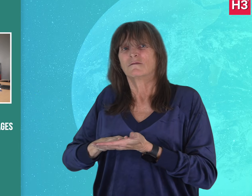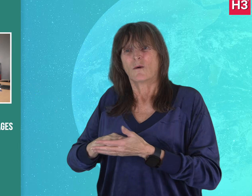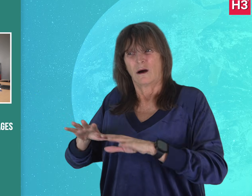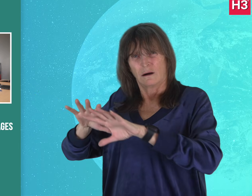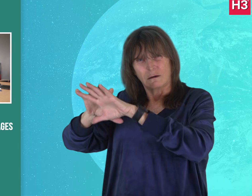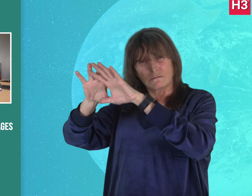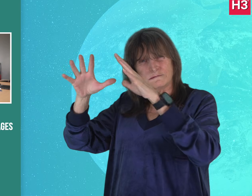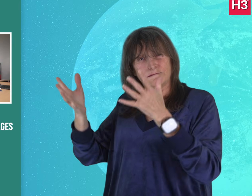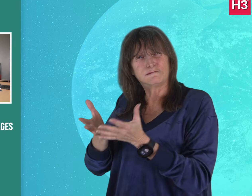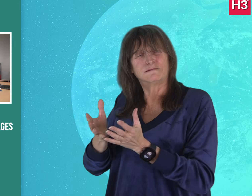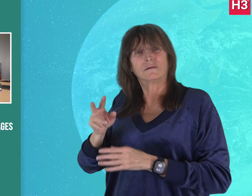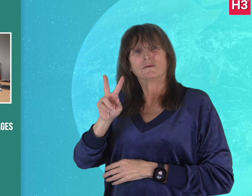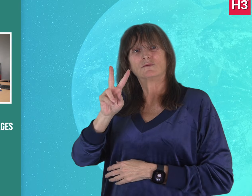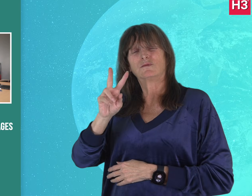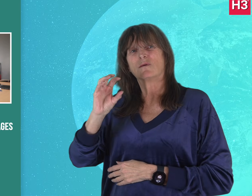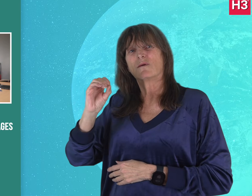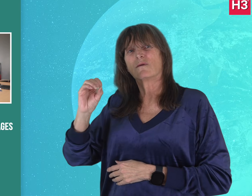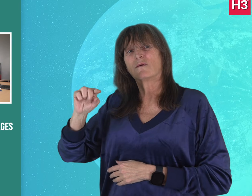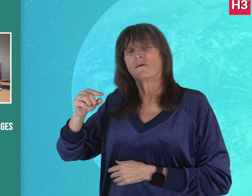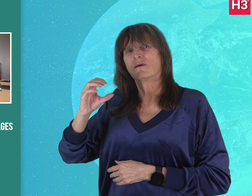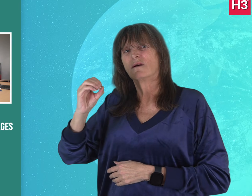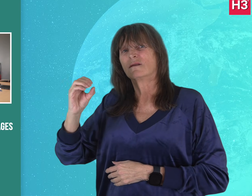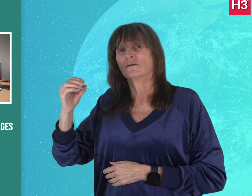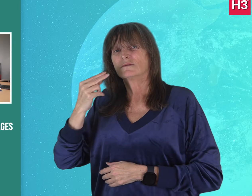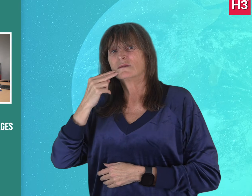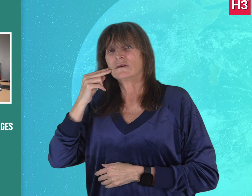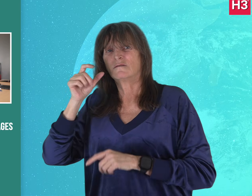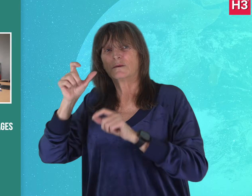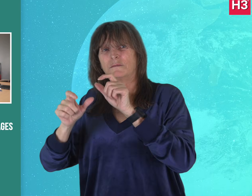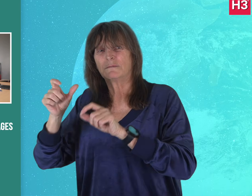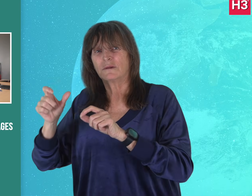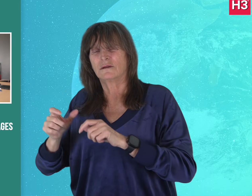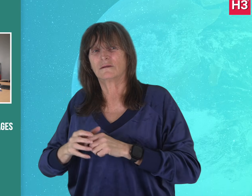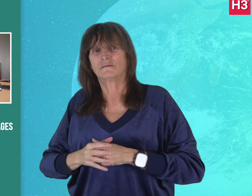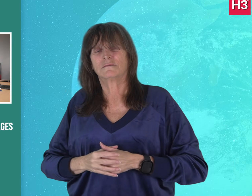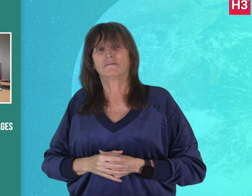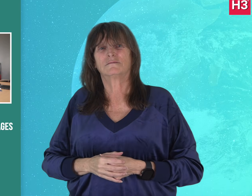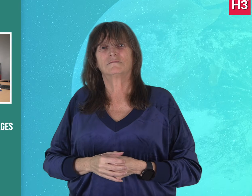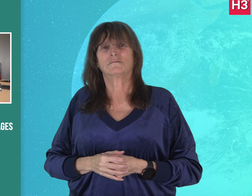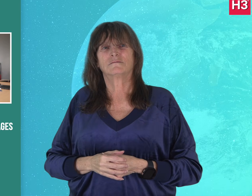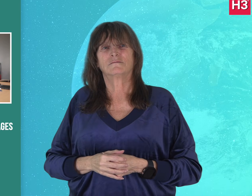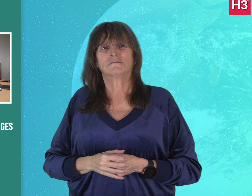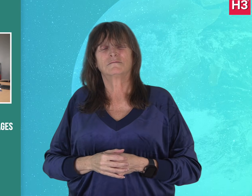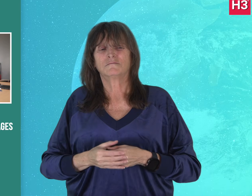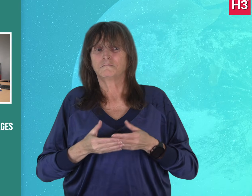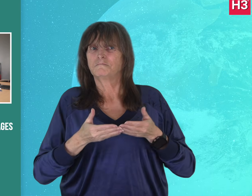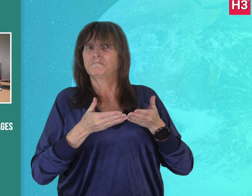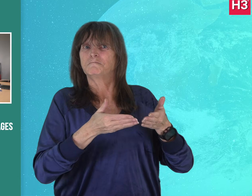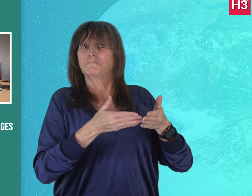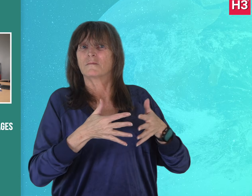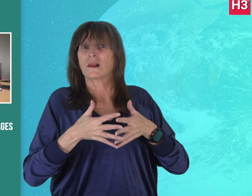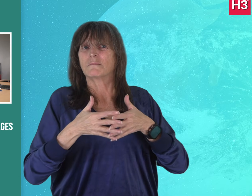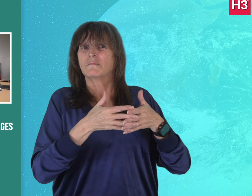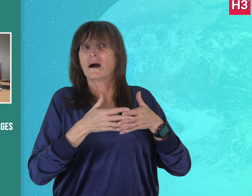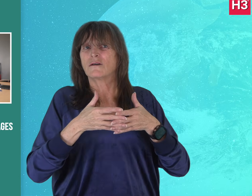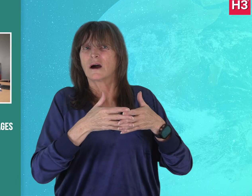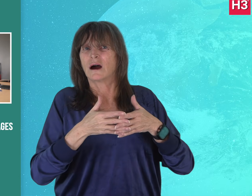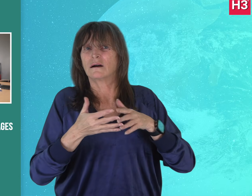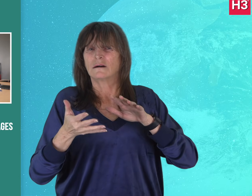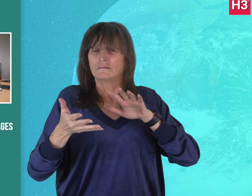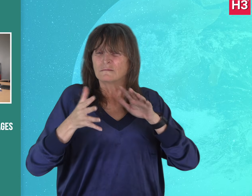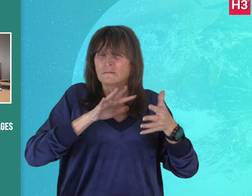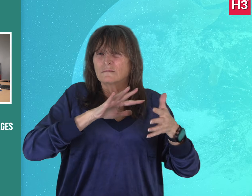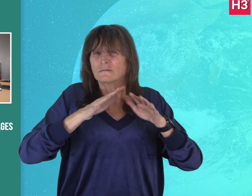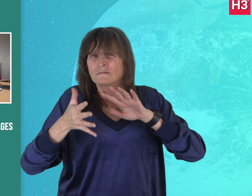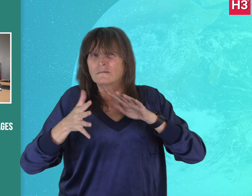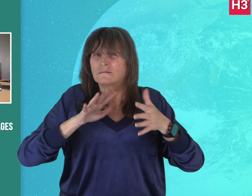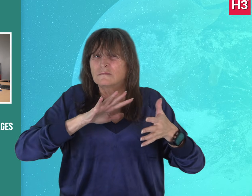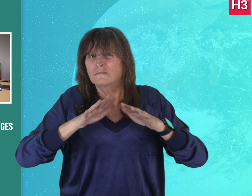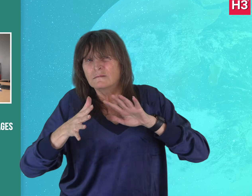In the United States, there may be around 10,000 interpreters,